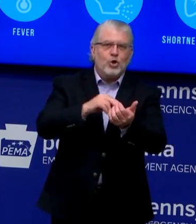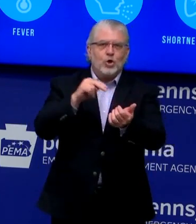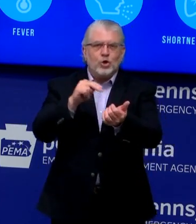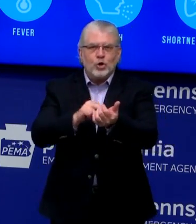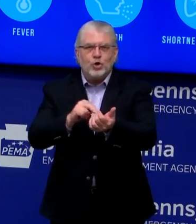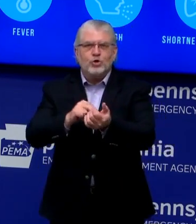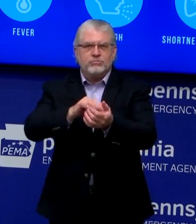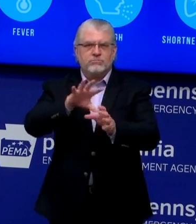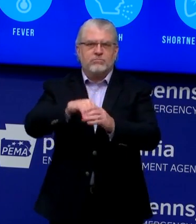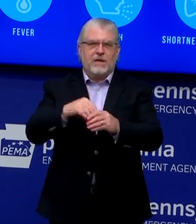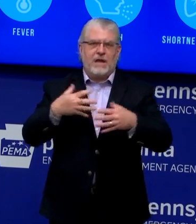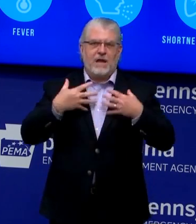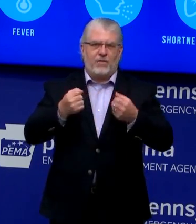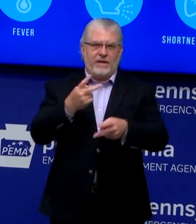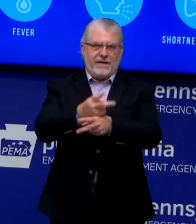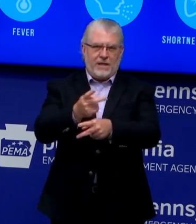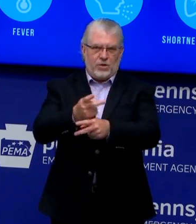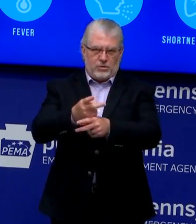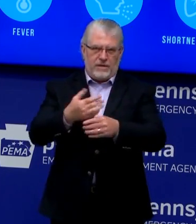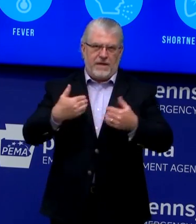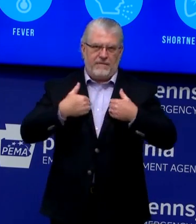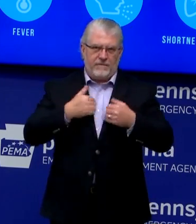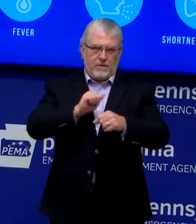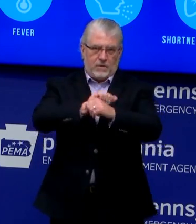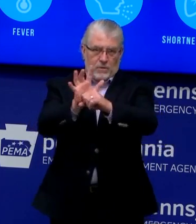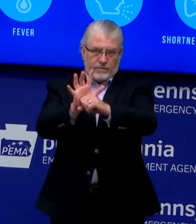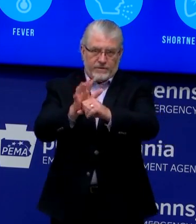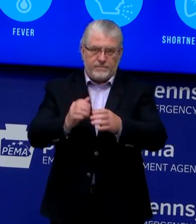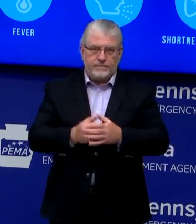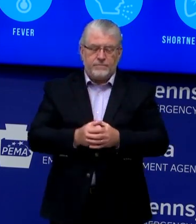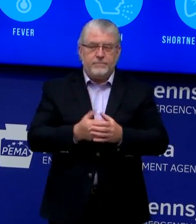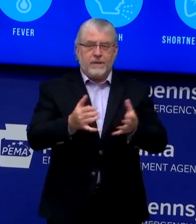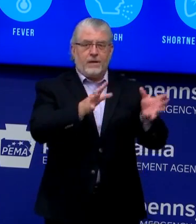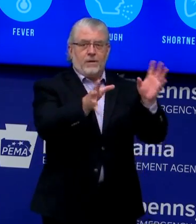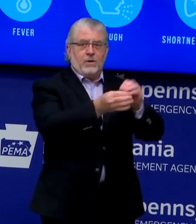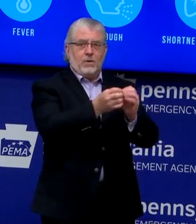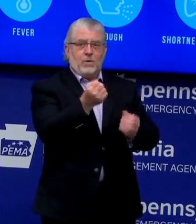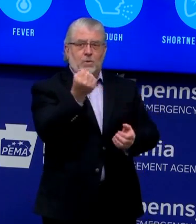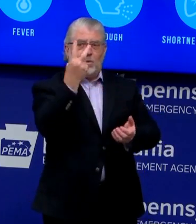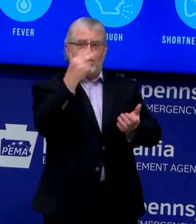THIS INCLUDES 3,923 POSITIVE CASES IN HEALTHCARE WORKERS.